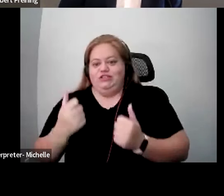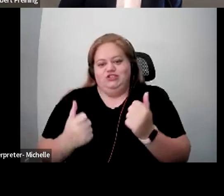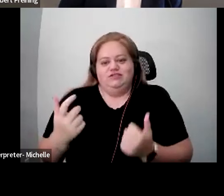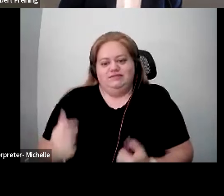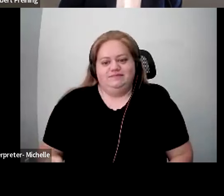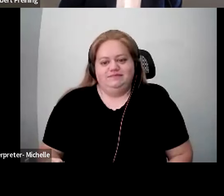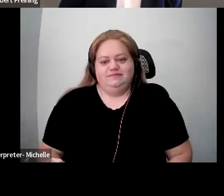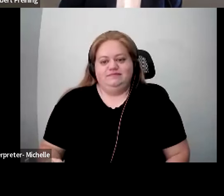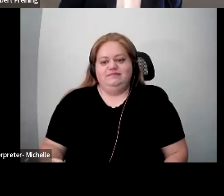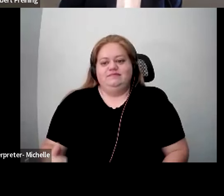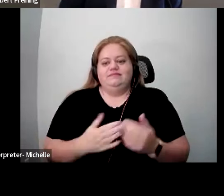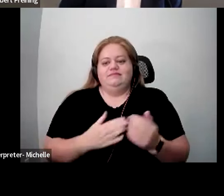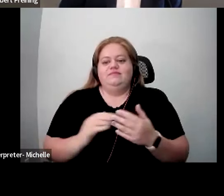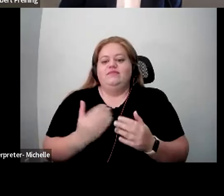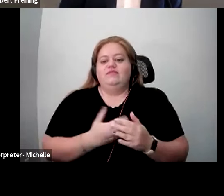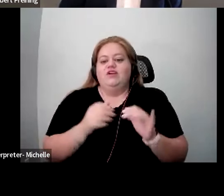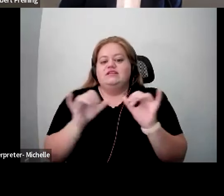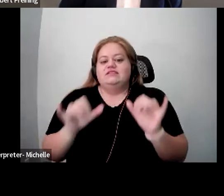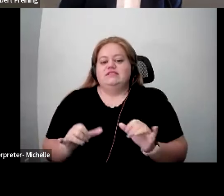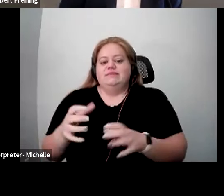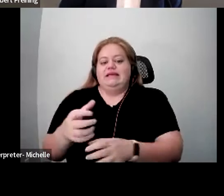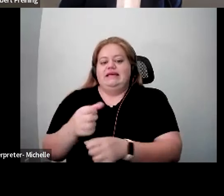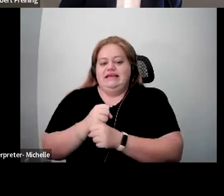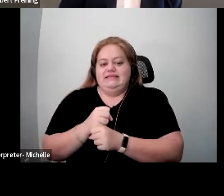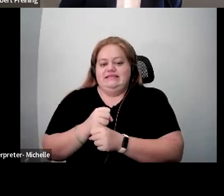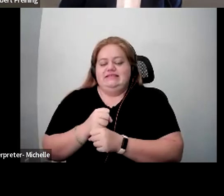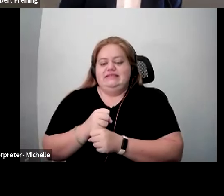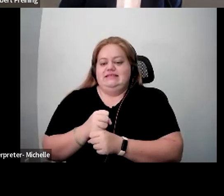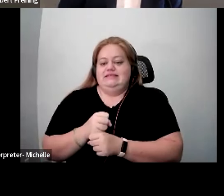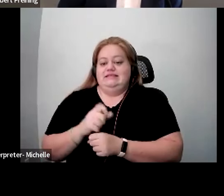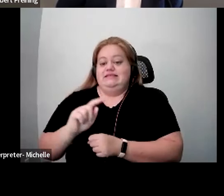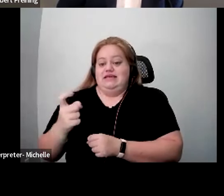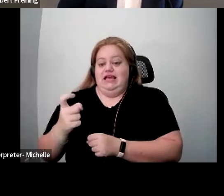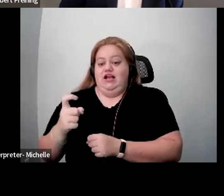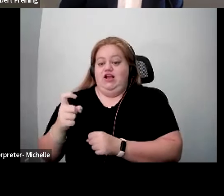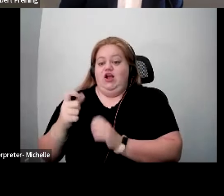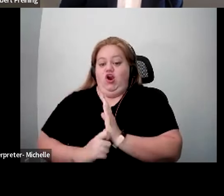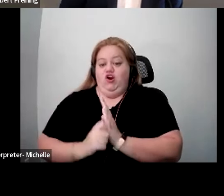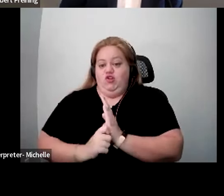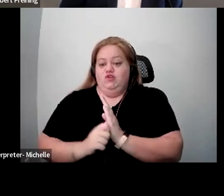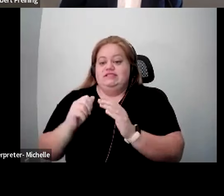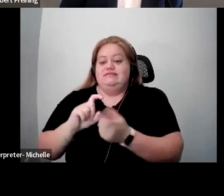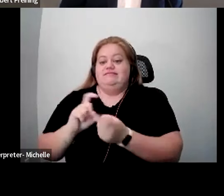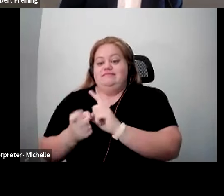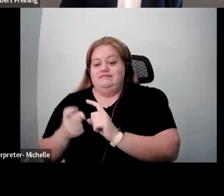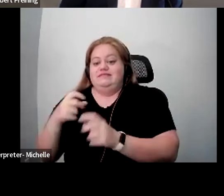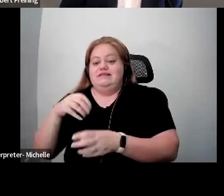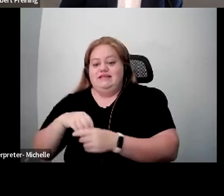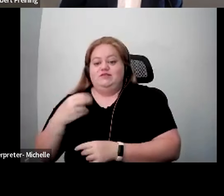Our system converts TeX articles into HTML. And the reason we did this is exactly the reason Mick